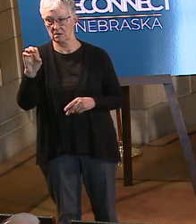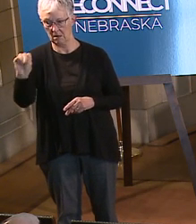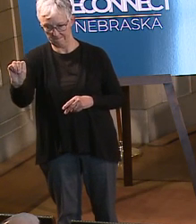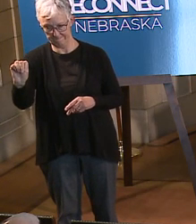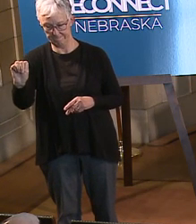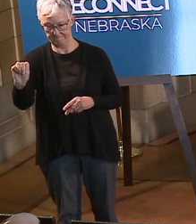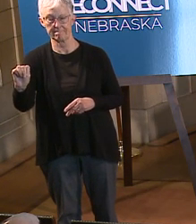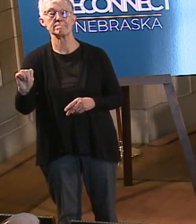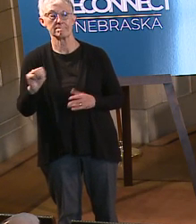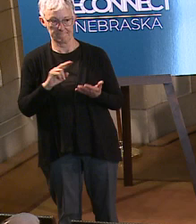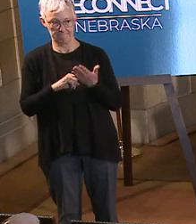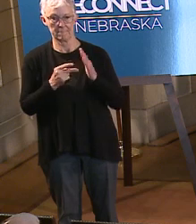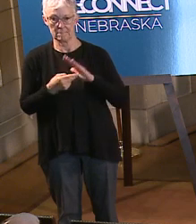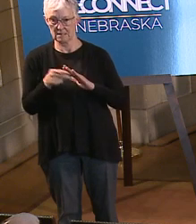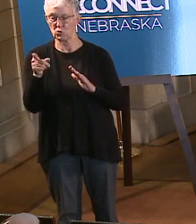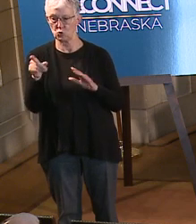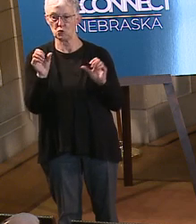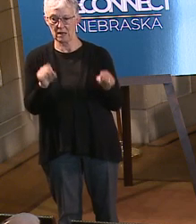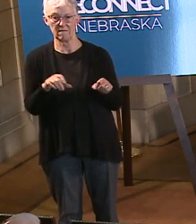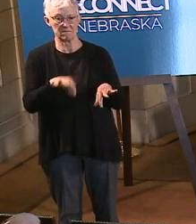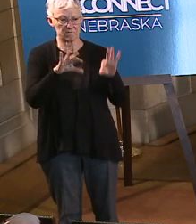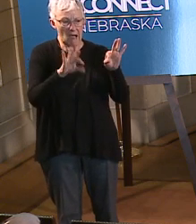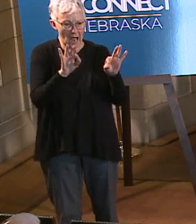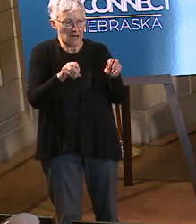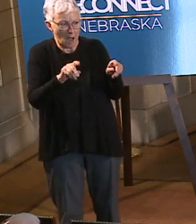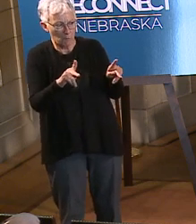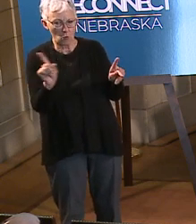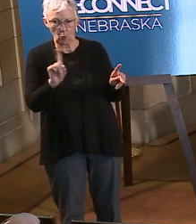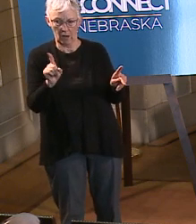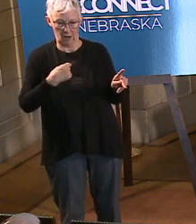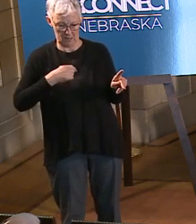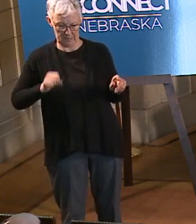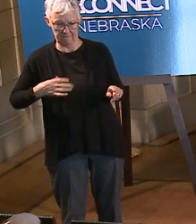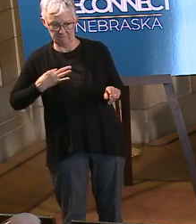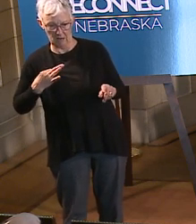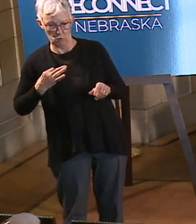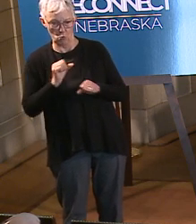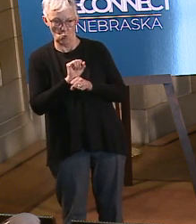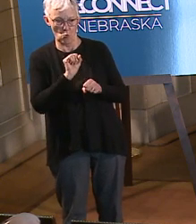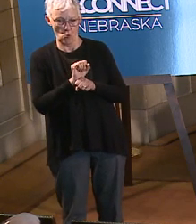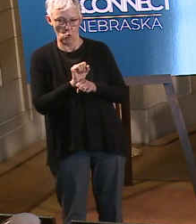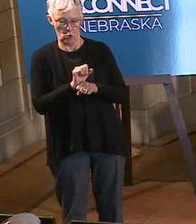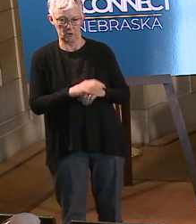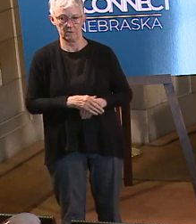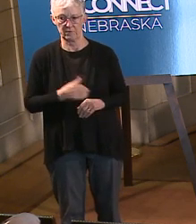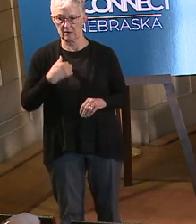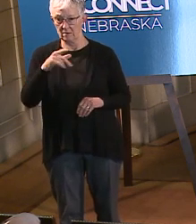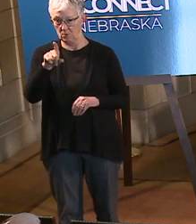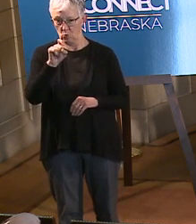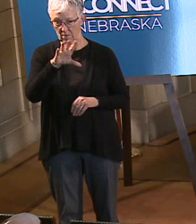PROGRAMS. ENCOURAGE YOU TO VISIT